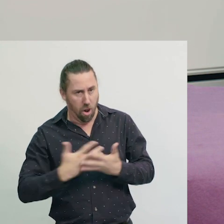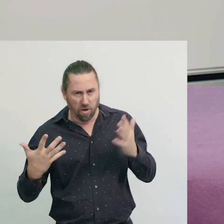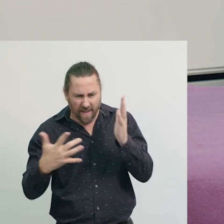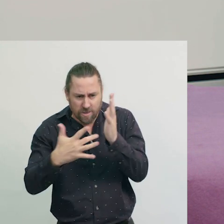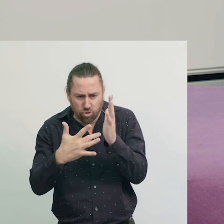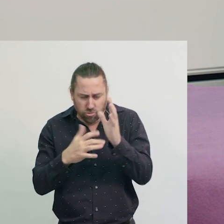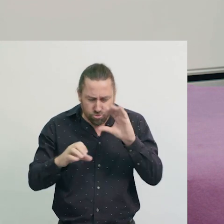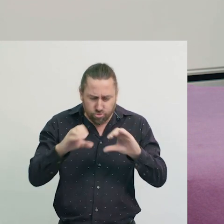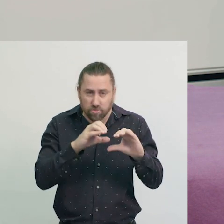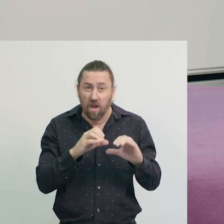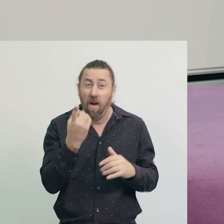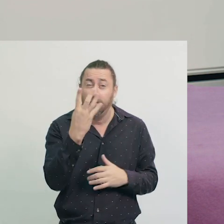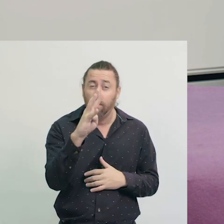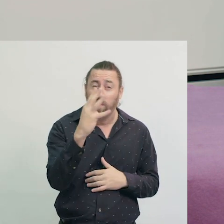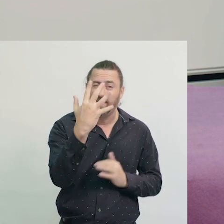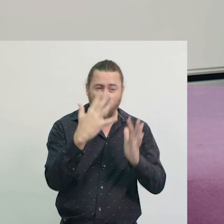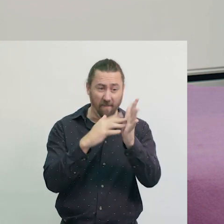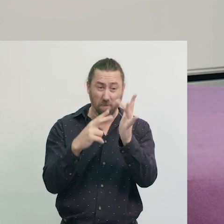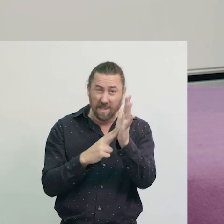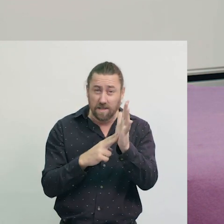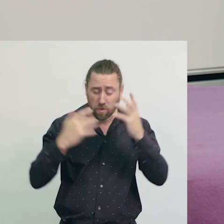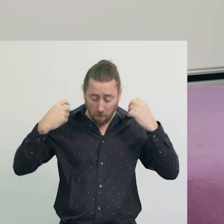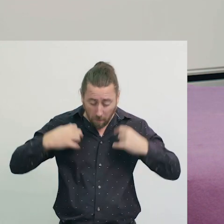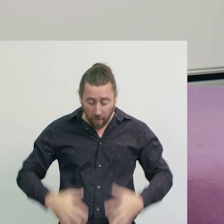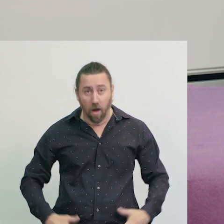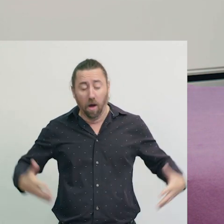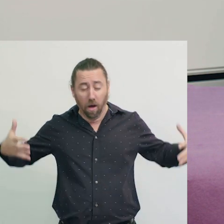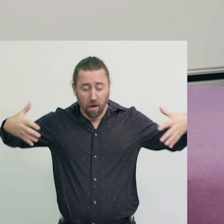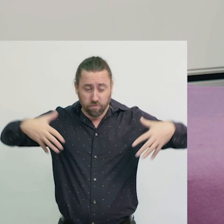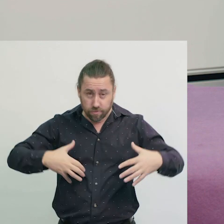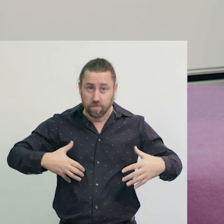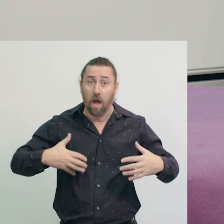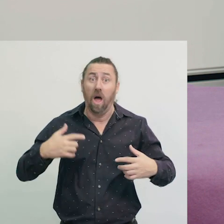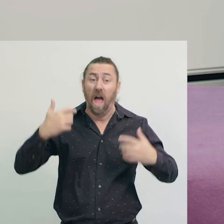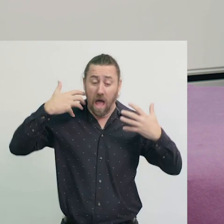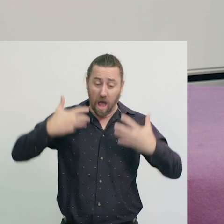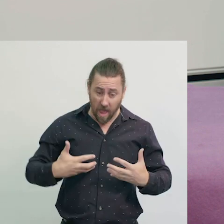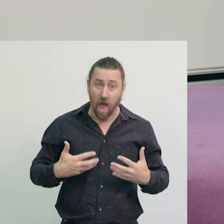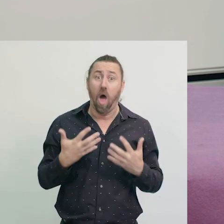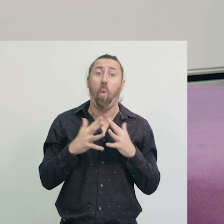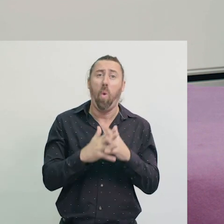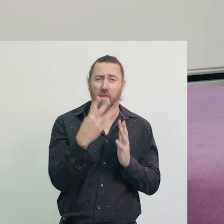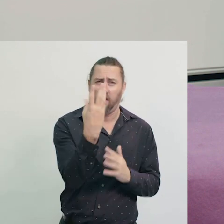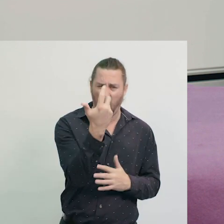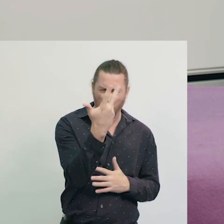it took the astronauts 45 minutes to put it on. All up, the suit weighed 91kg on Earth,